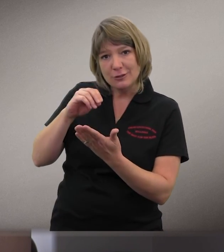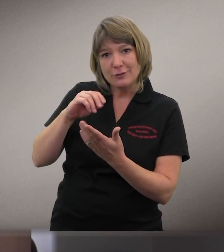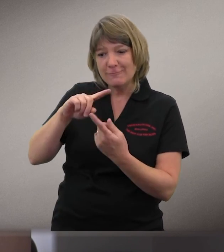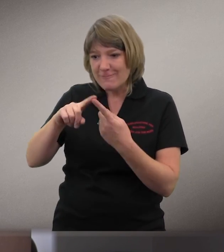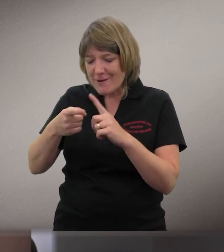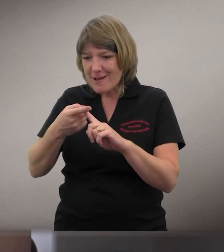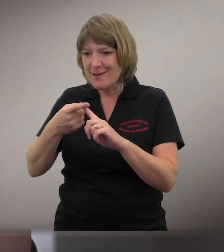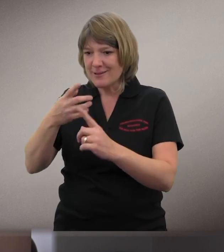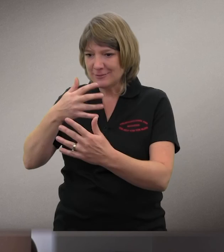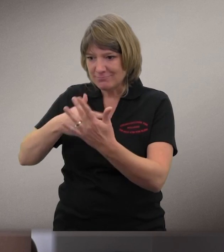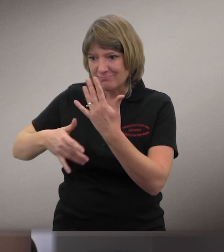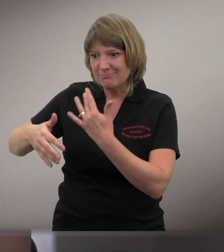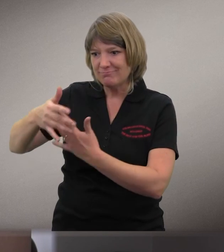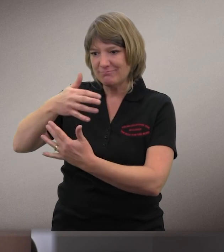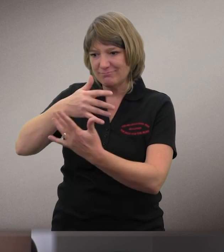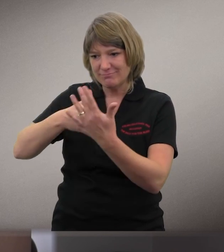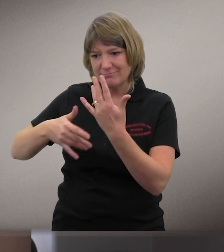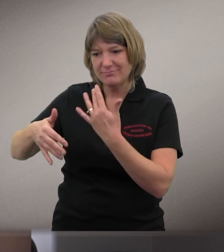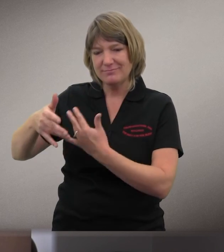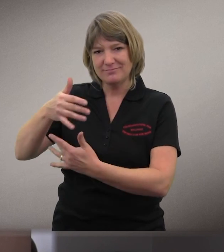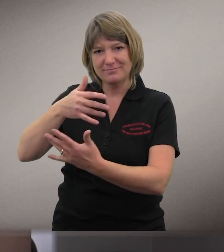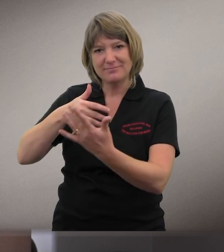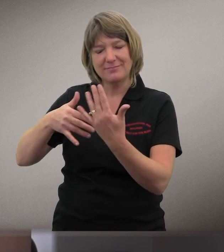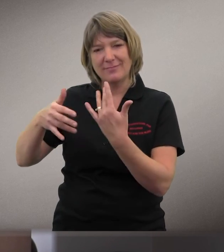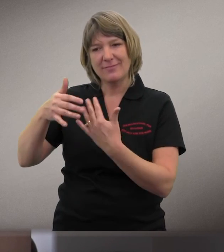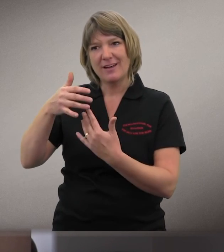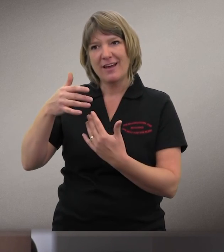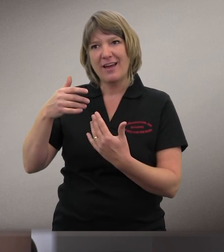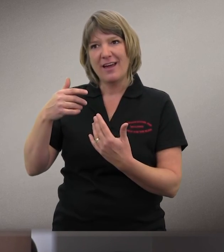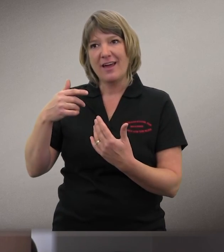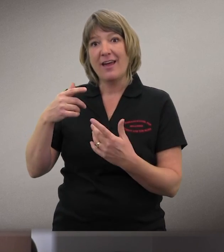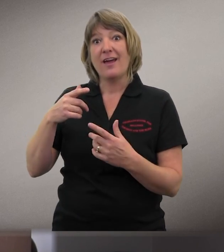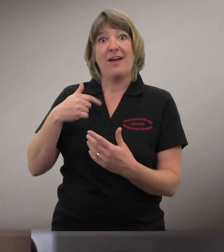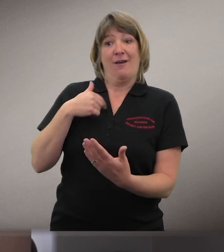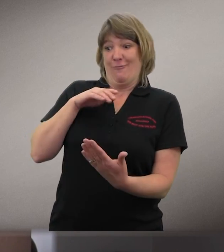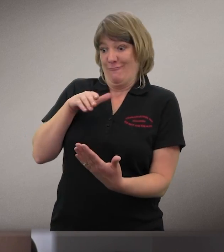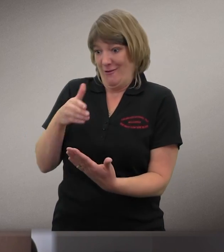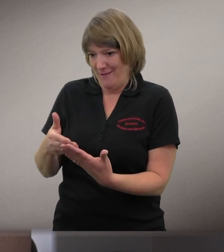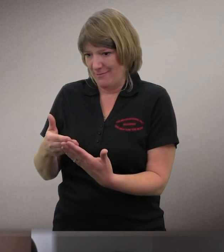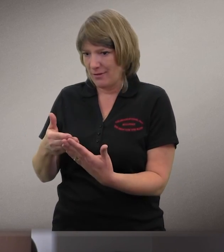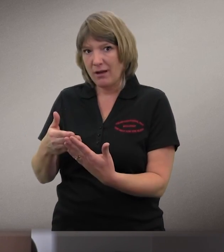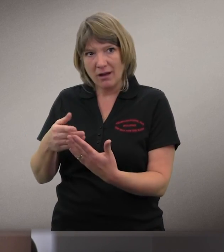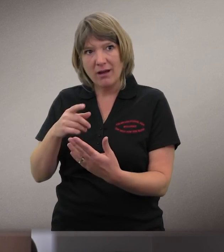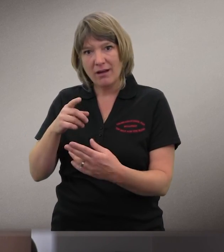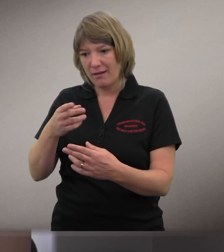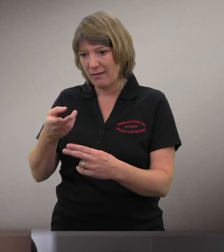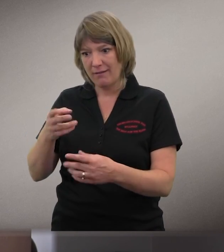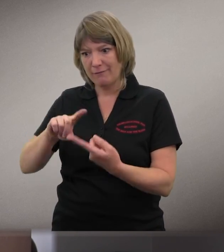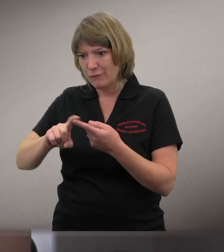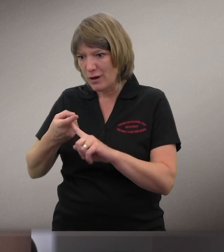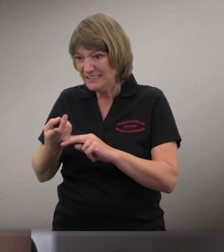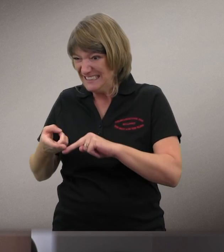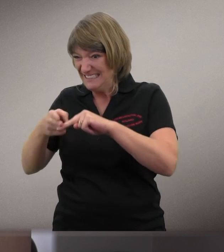with more friends. Right when I came here, I actually made more friends. I only had one friend